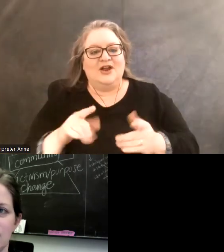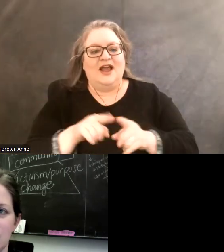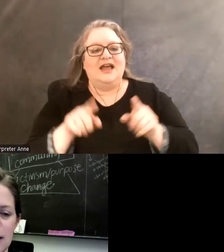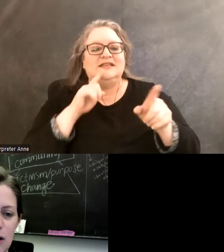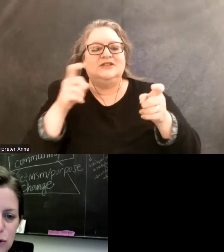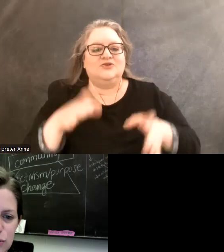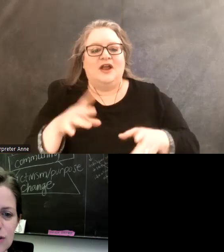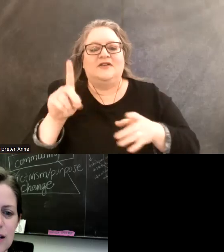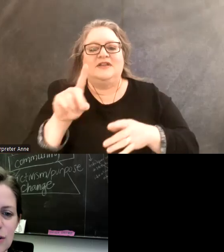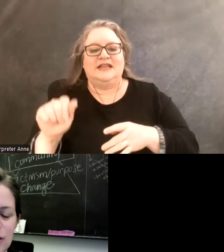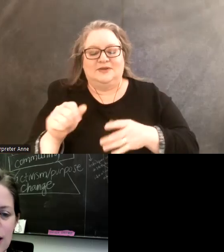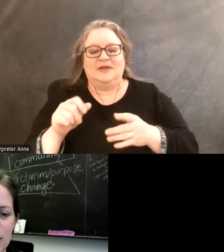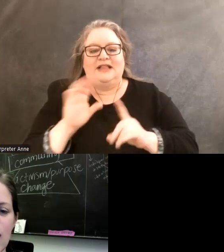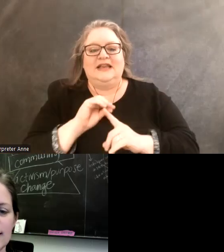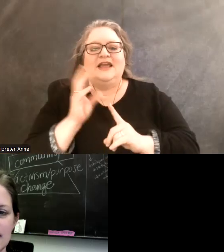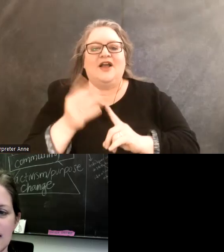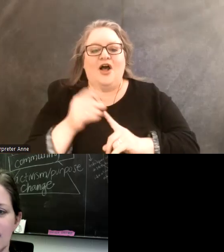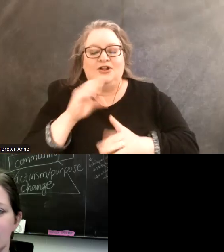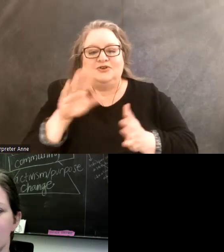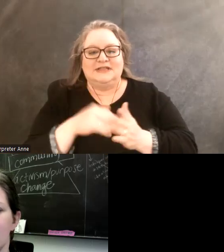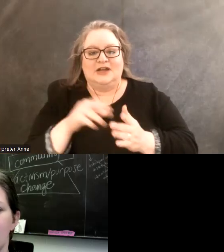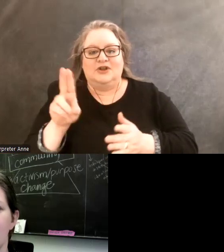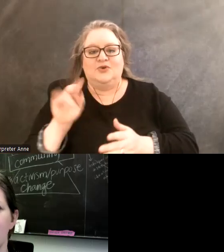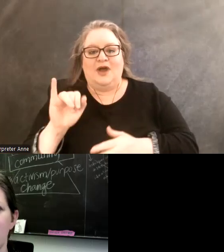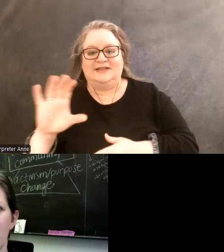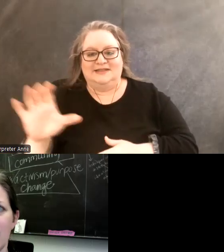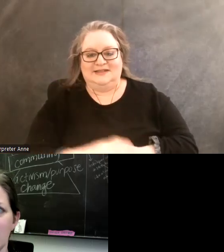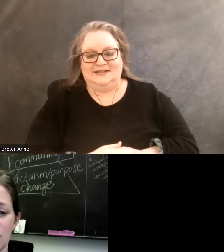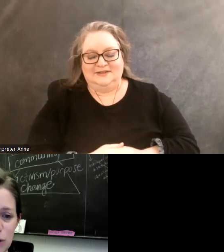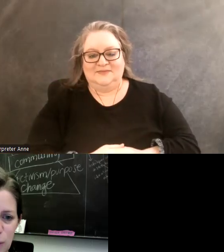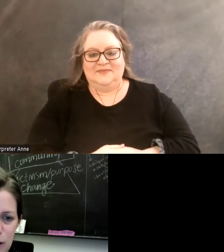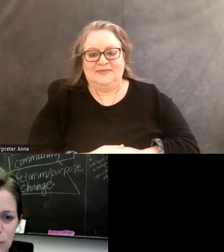Disability Cultural Center at UIC and I'm thrilled to welcome